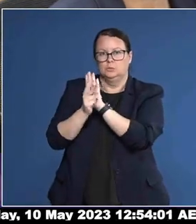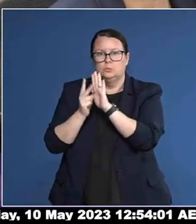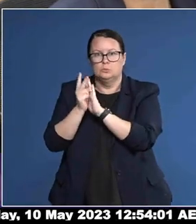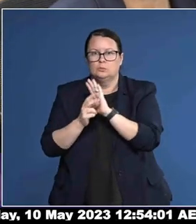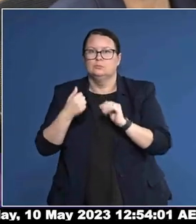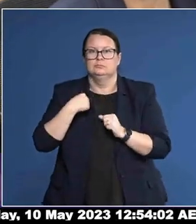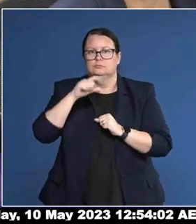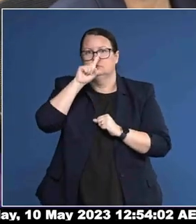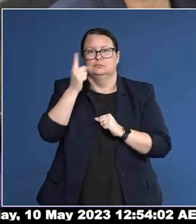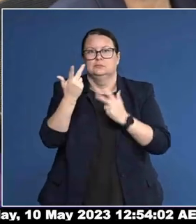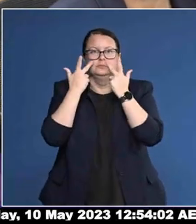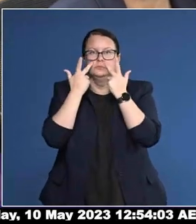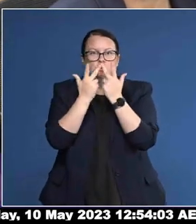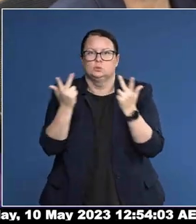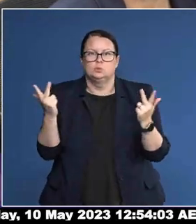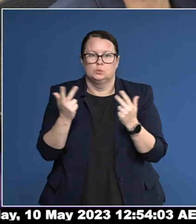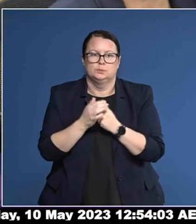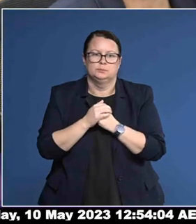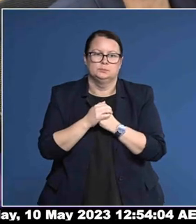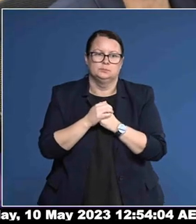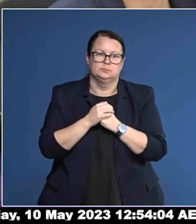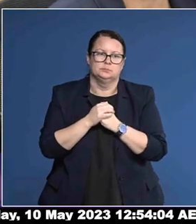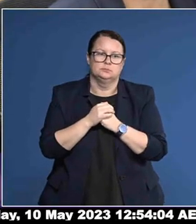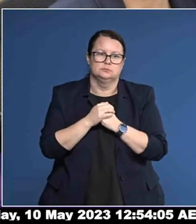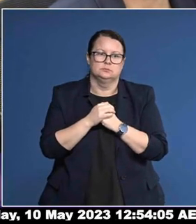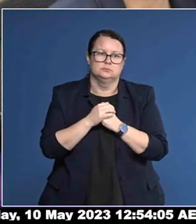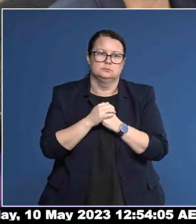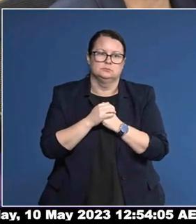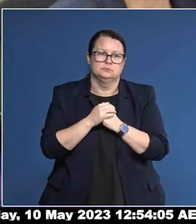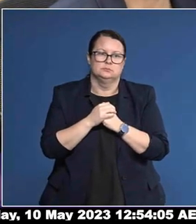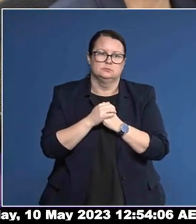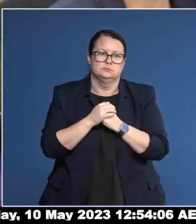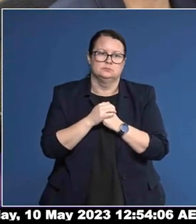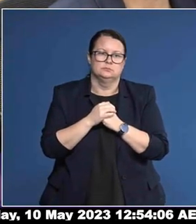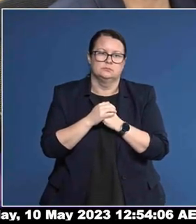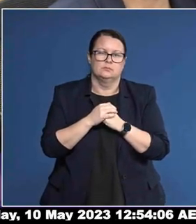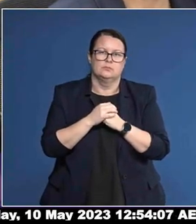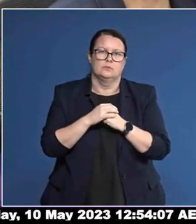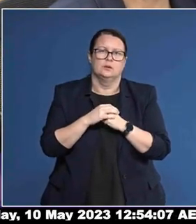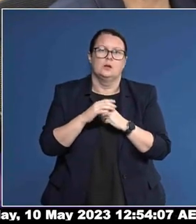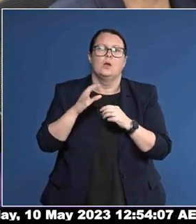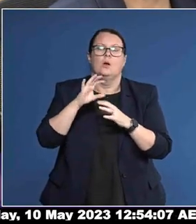show him other than in a way of disturbing the non-publication orders, and so for that